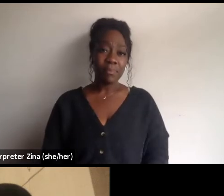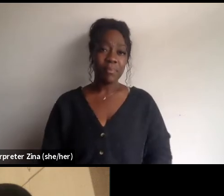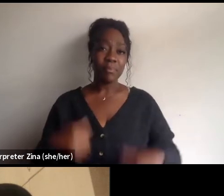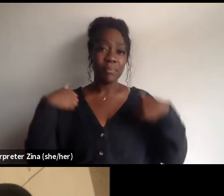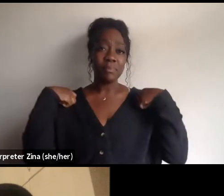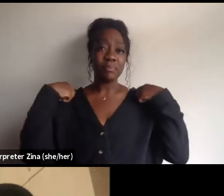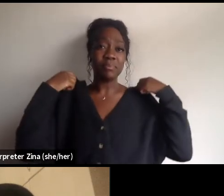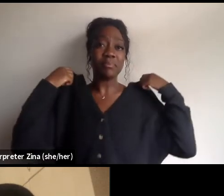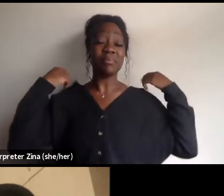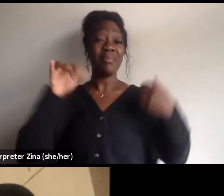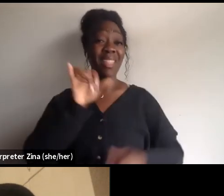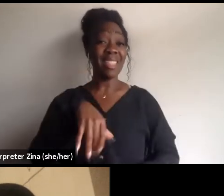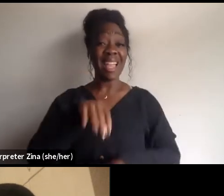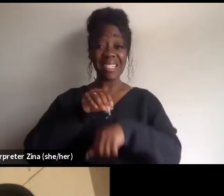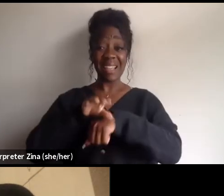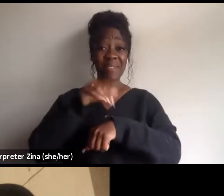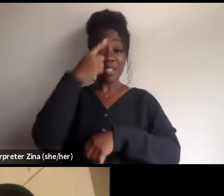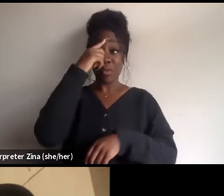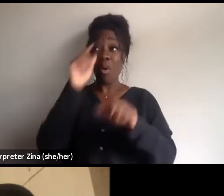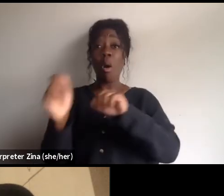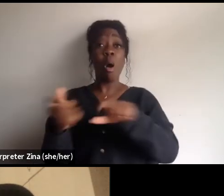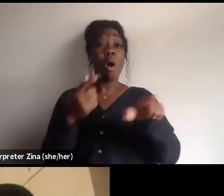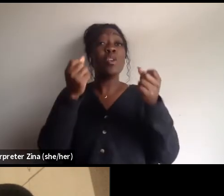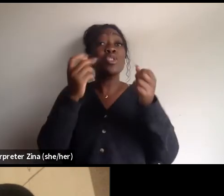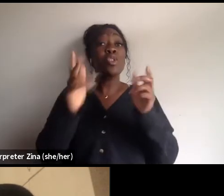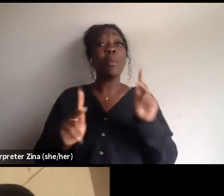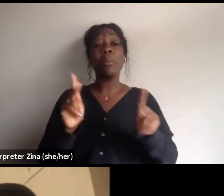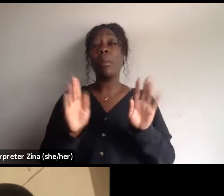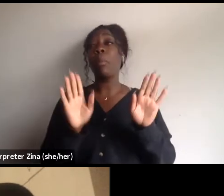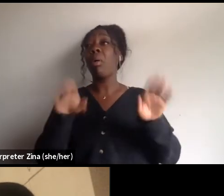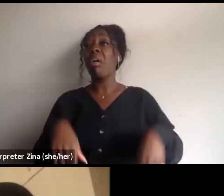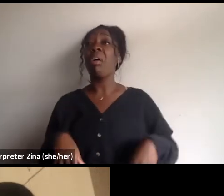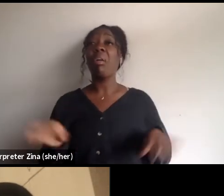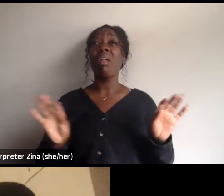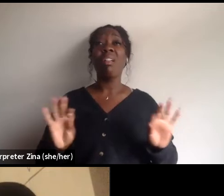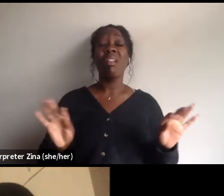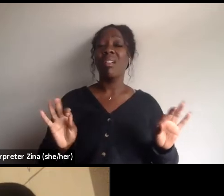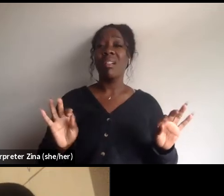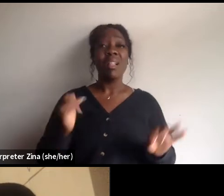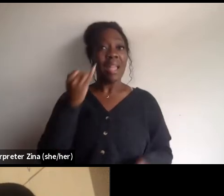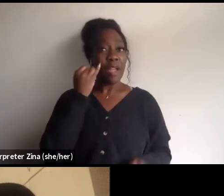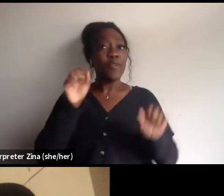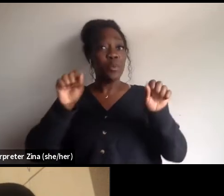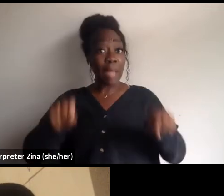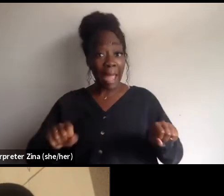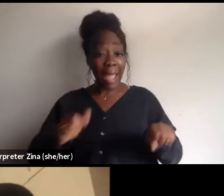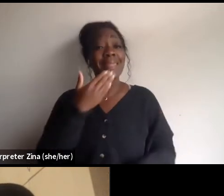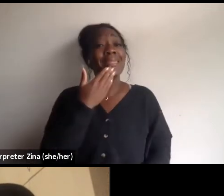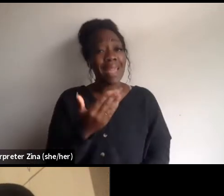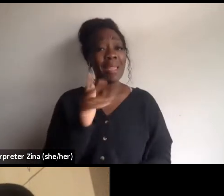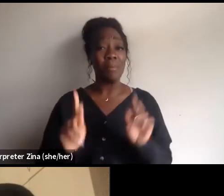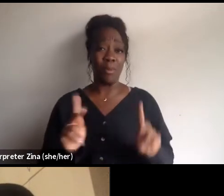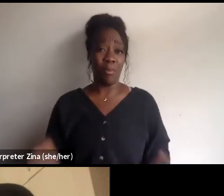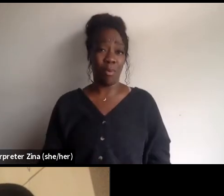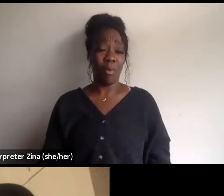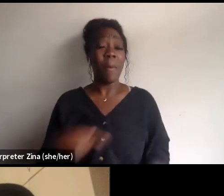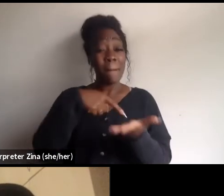because so many people take it for granted. If you can pay people, try to and pay people, don't assume because you're broke